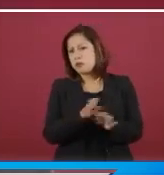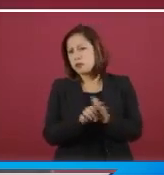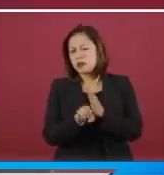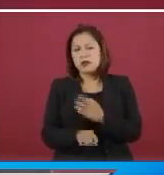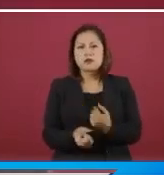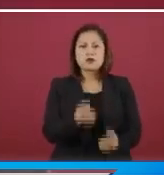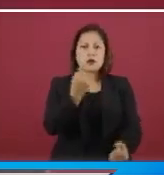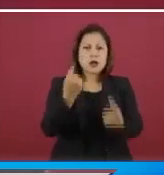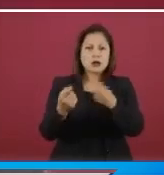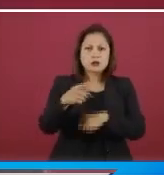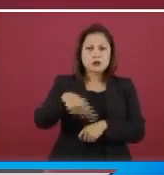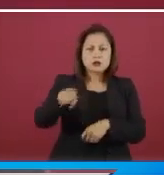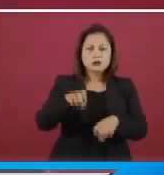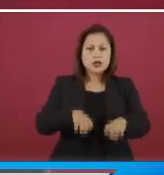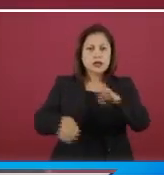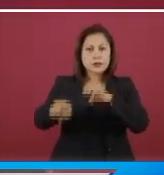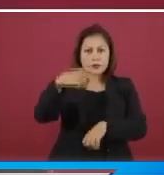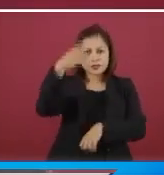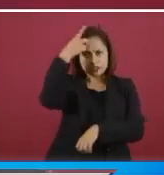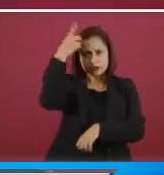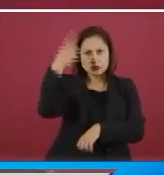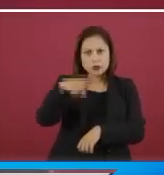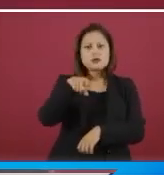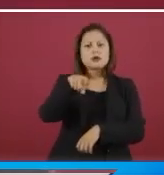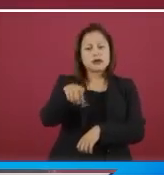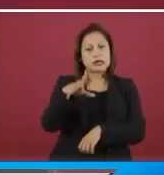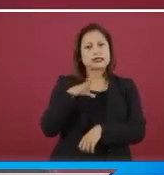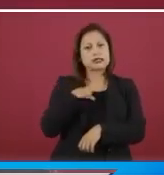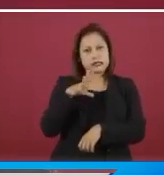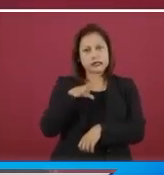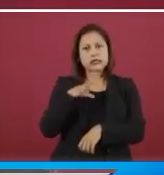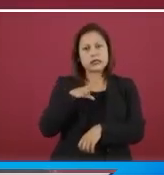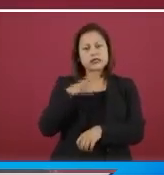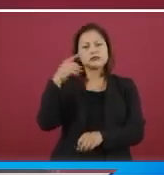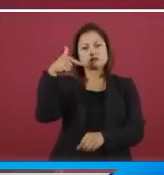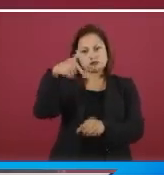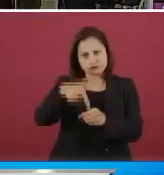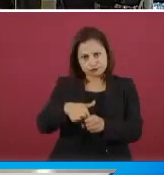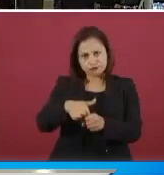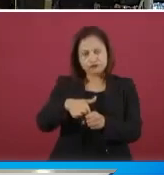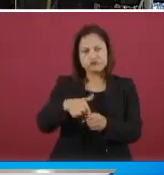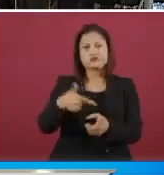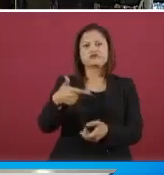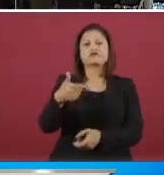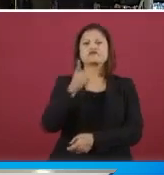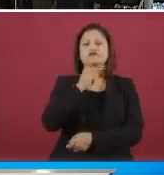It will be announced on Monday who are the dealers that have 200, 300 or even 500 gas stations